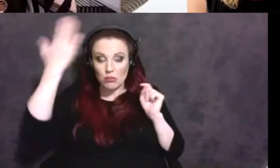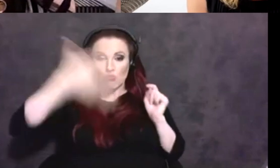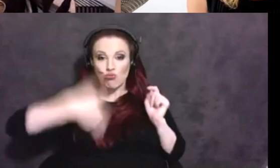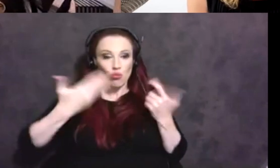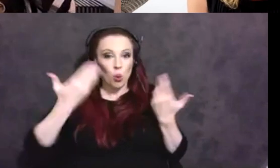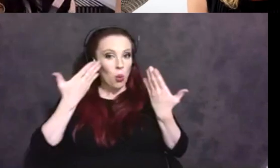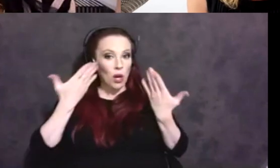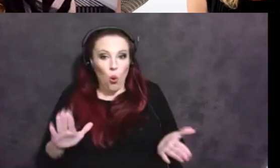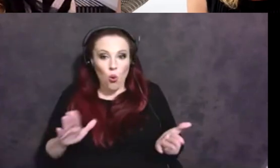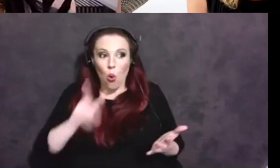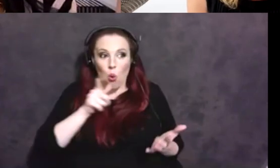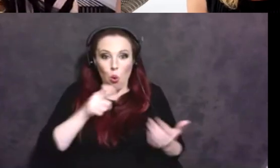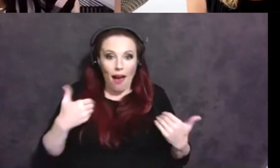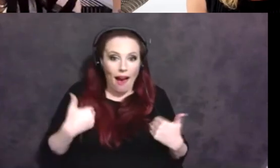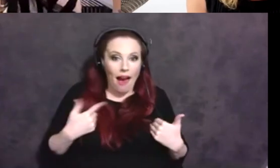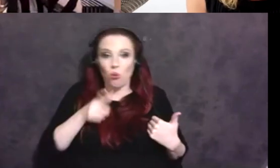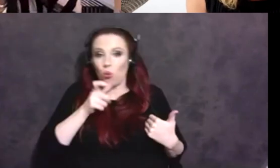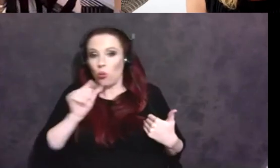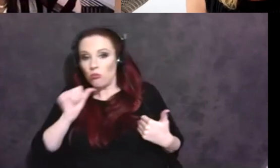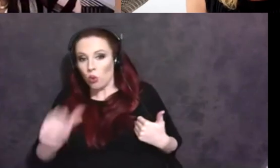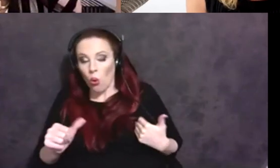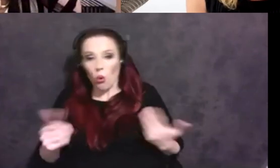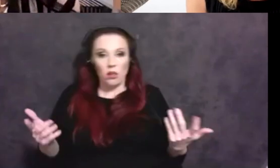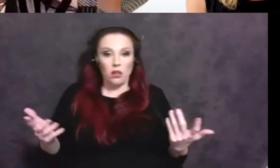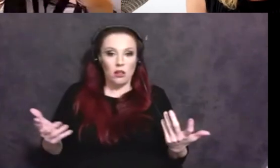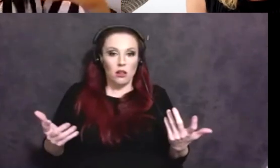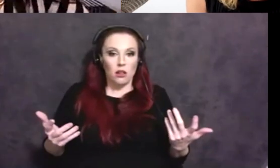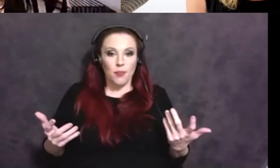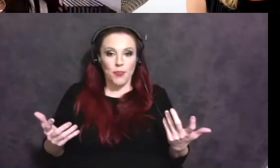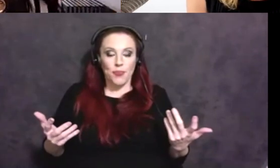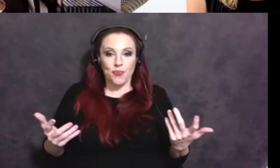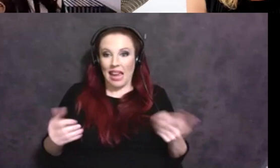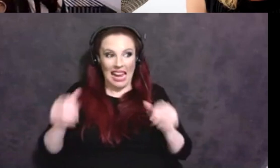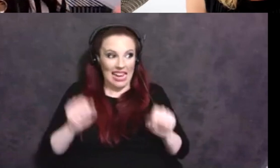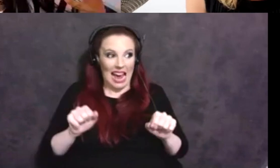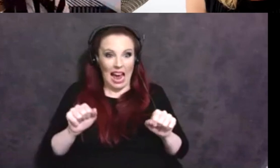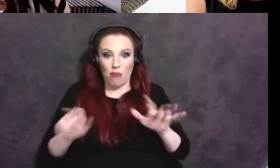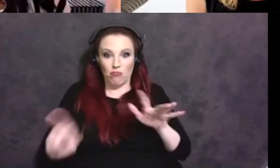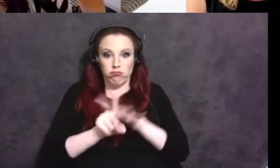real, warranted fear of contracting a virus that is invisible.